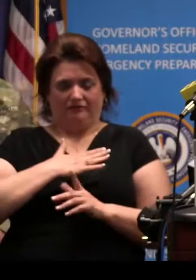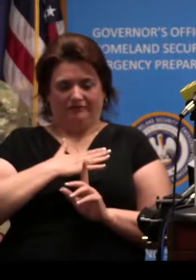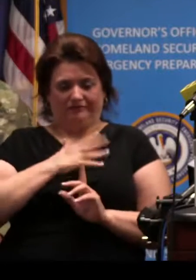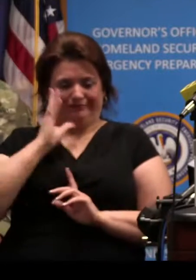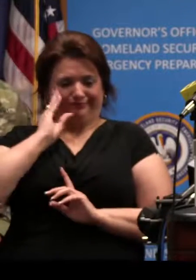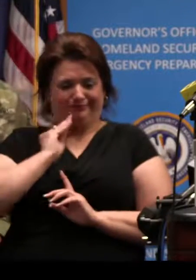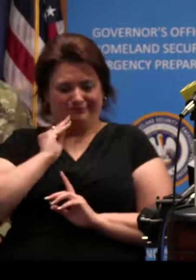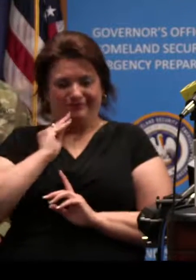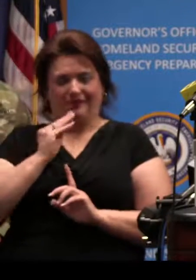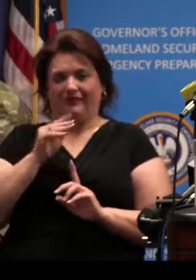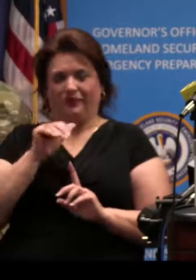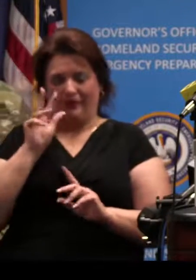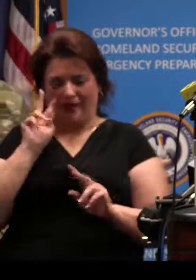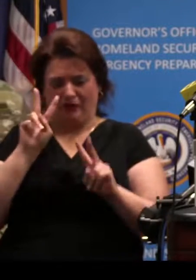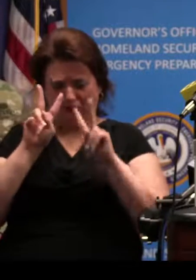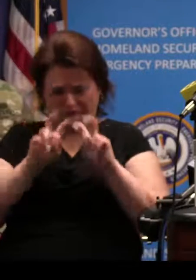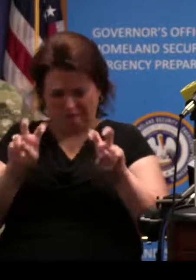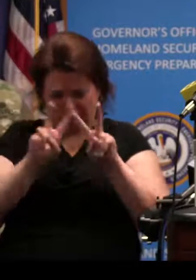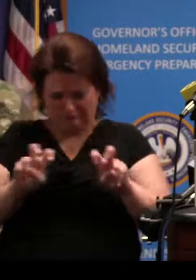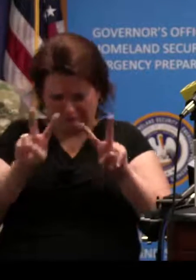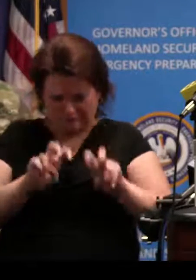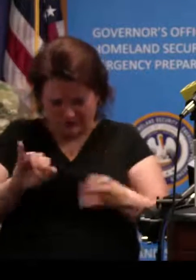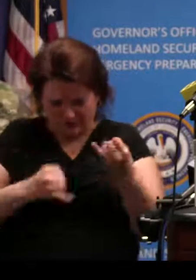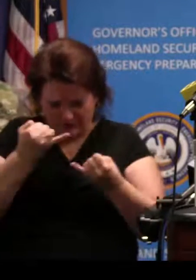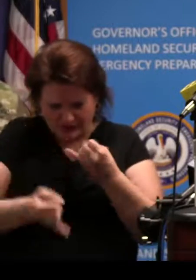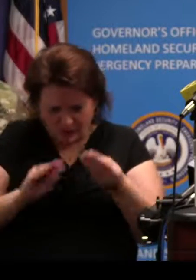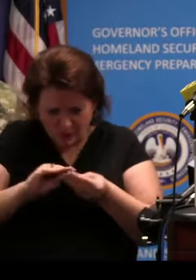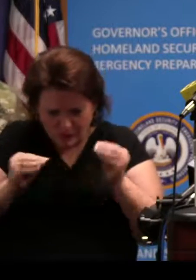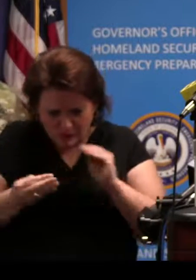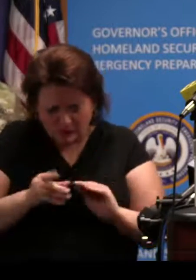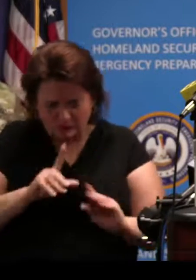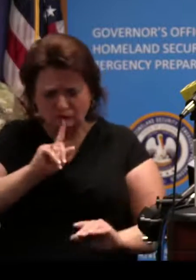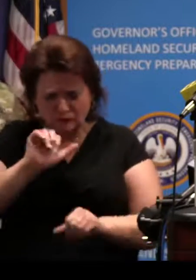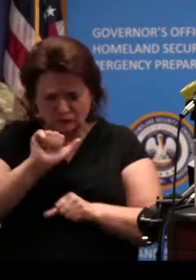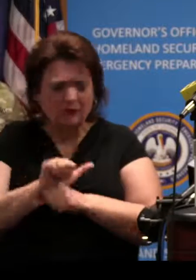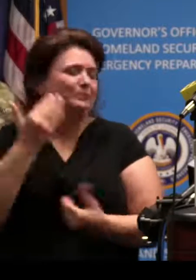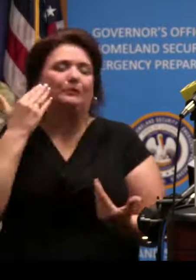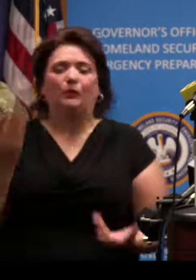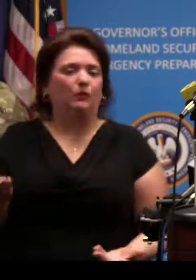kind of scrutiny once we get all the numbers you know for example I was